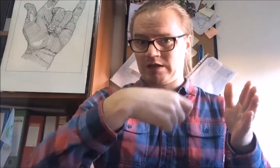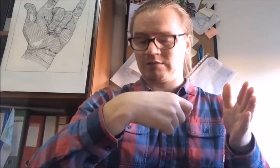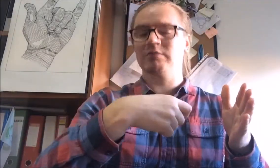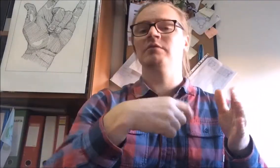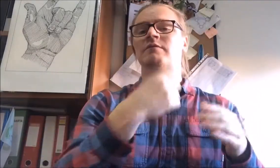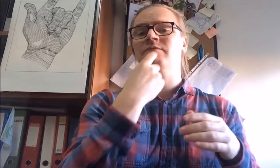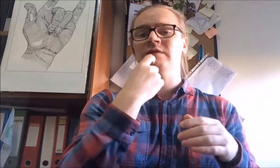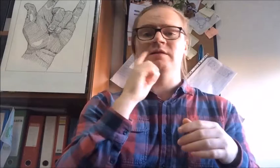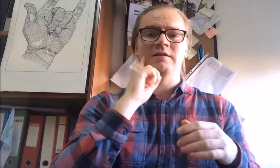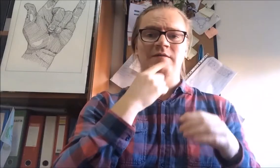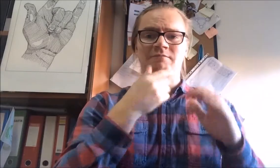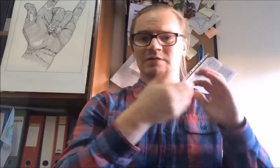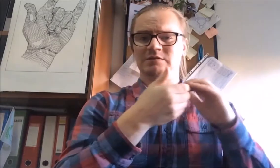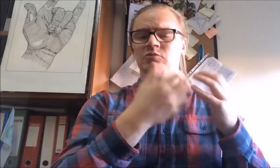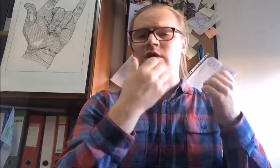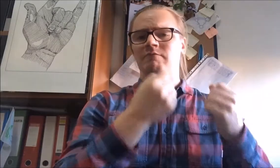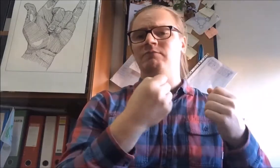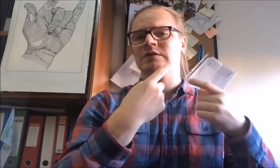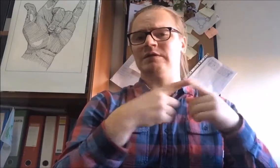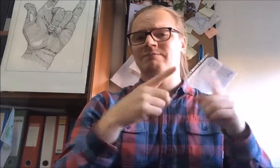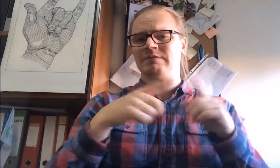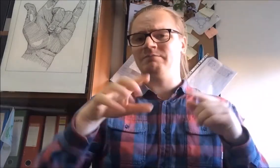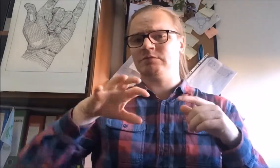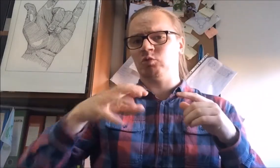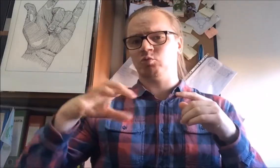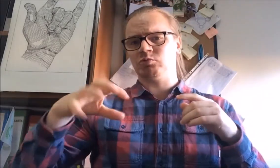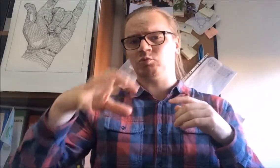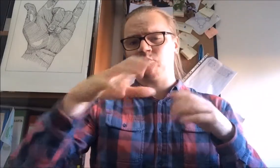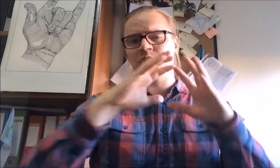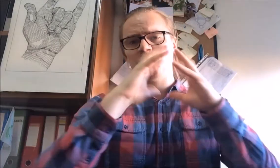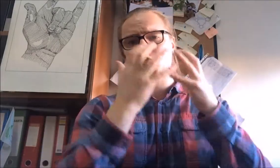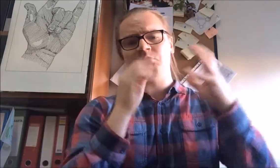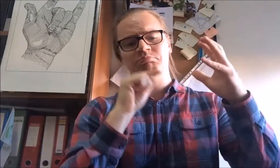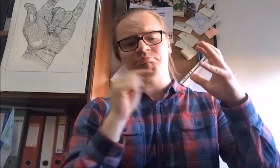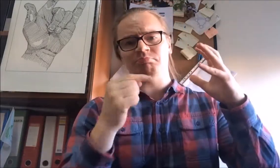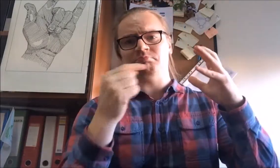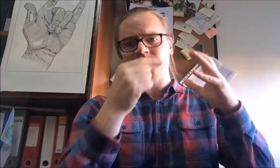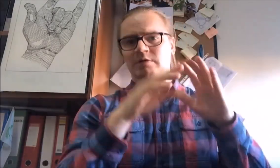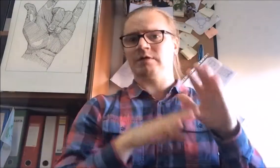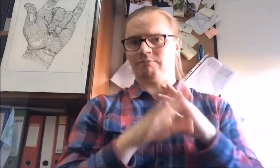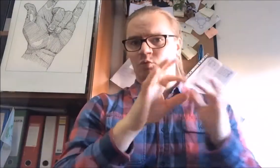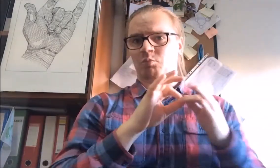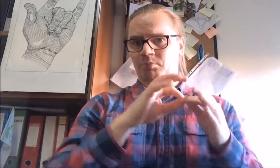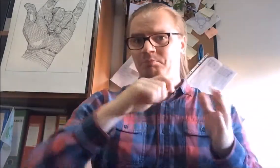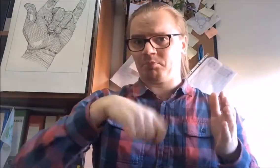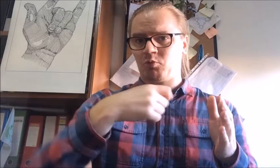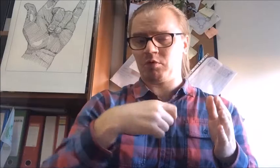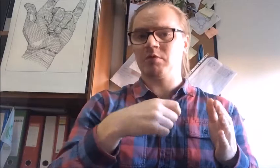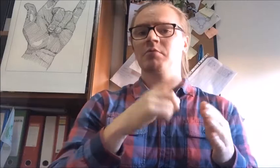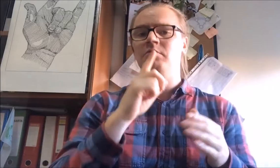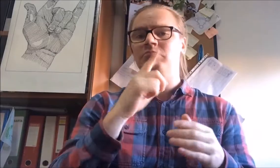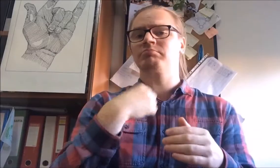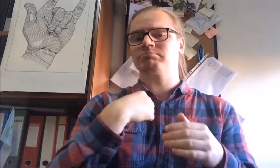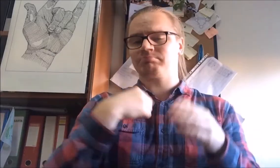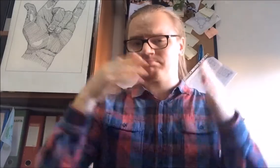FAD has a few development cooperation projects around the world.